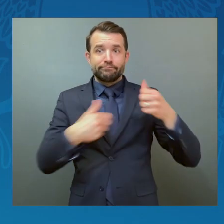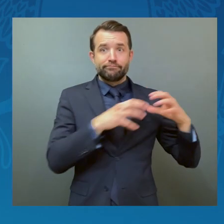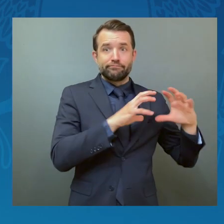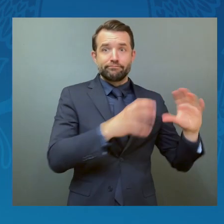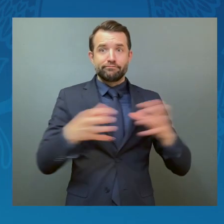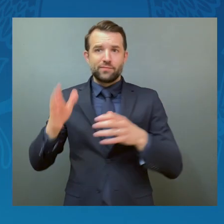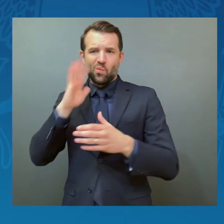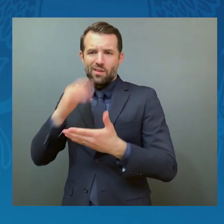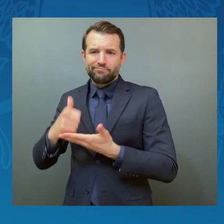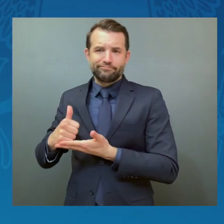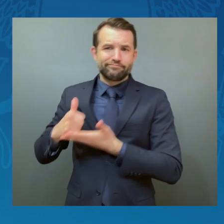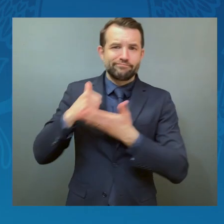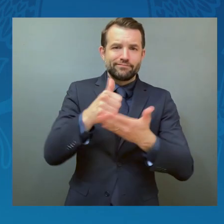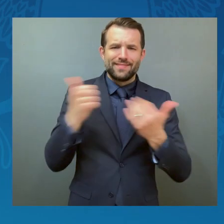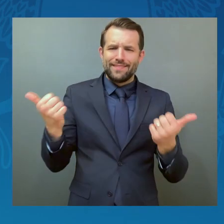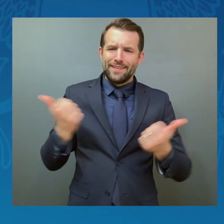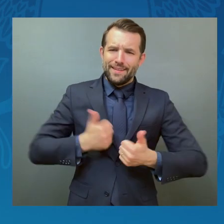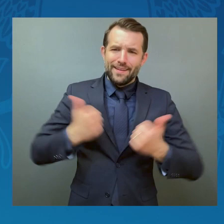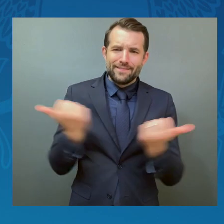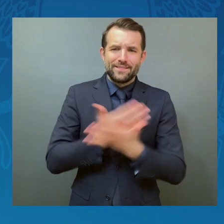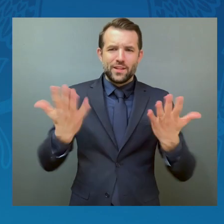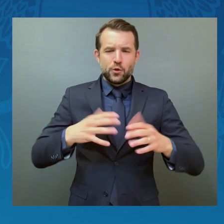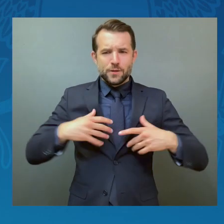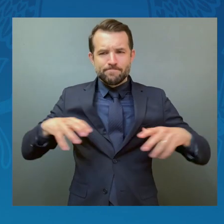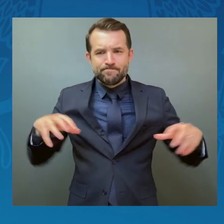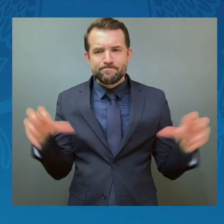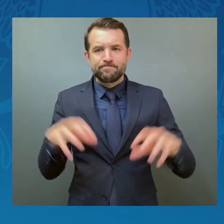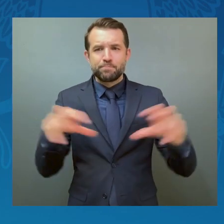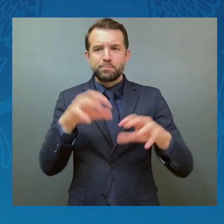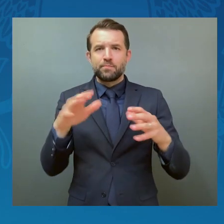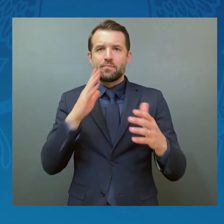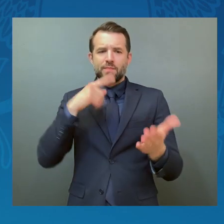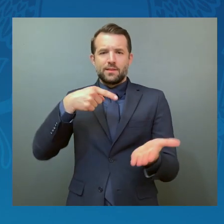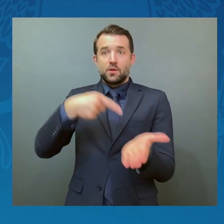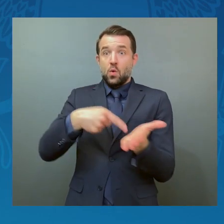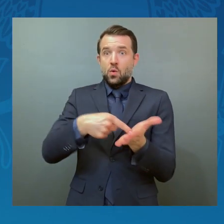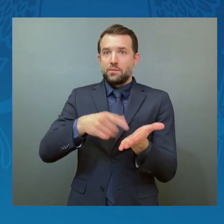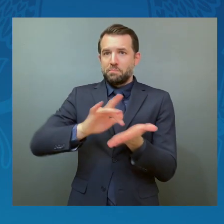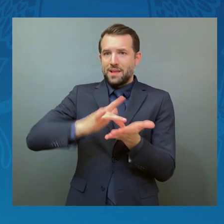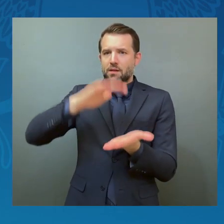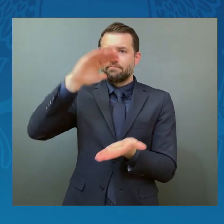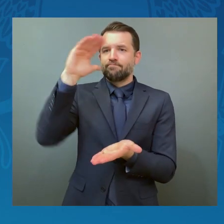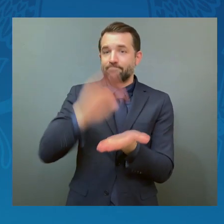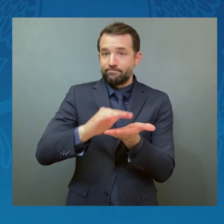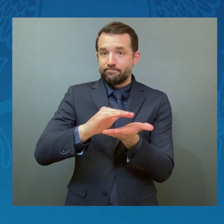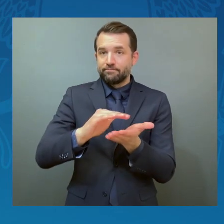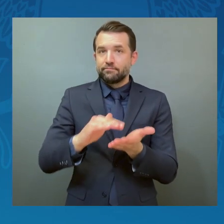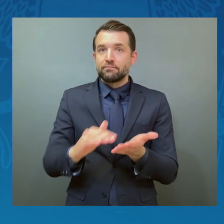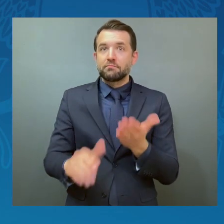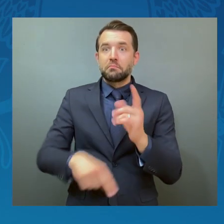reduce the role that medical debt plays in access to credit and by doing so, increase economic security